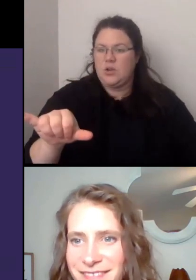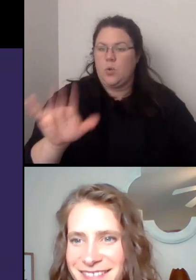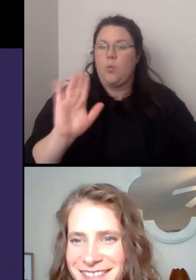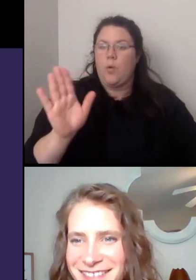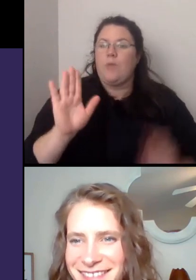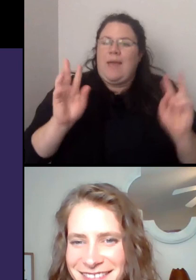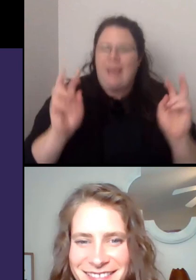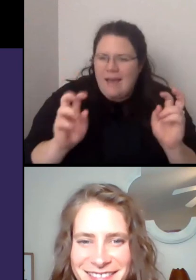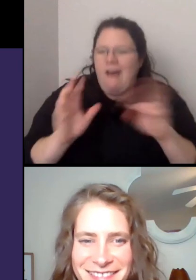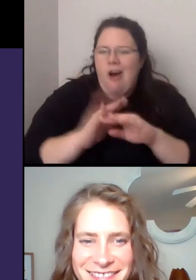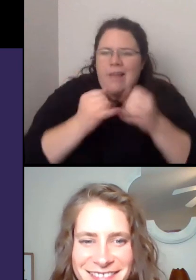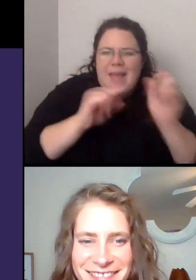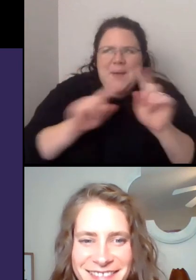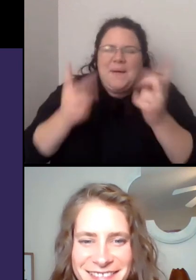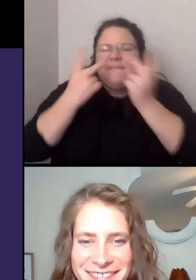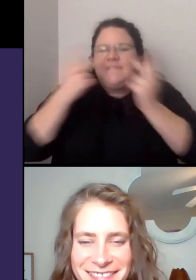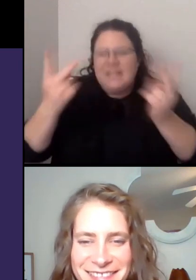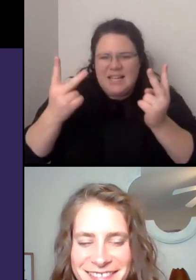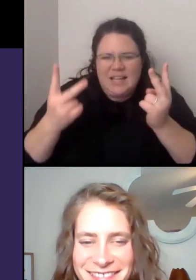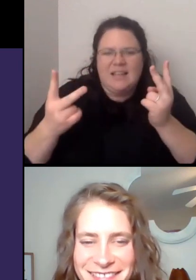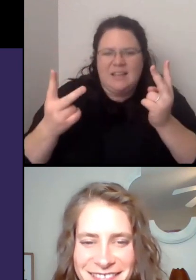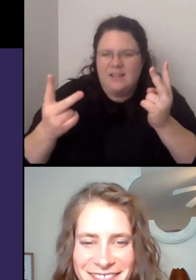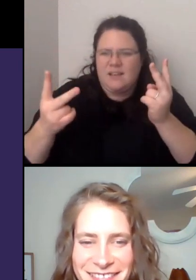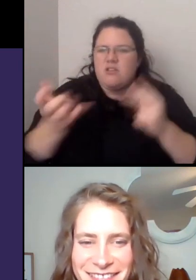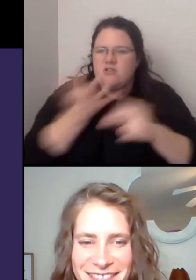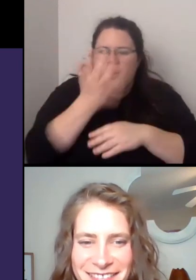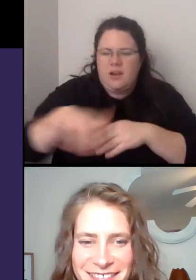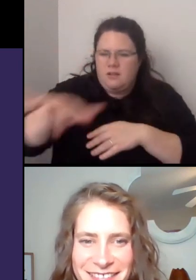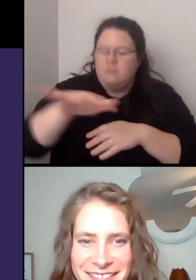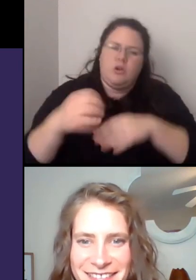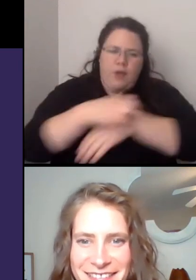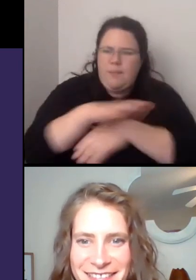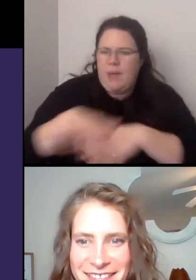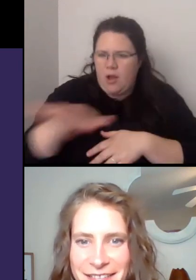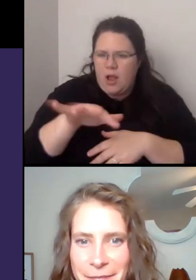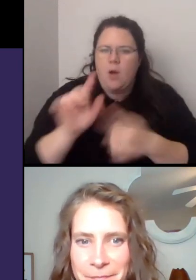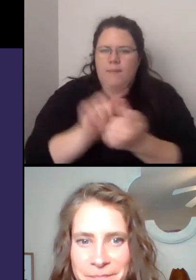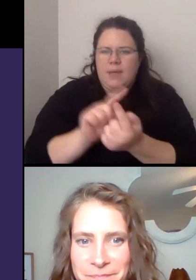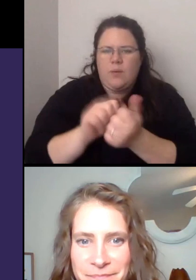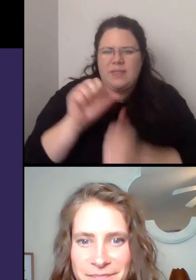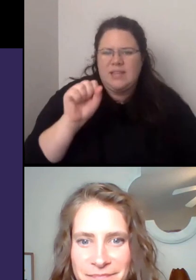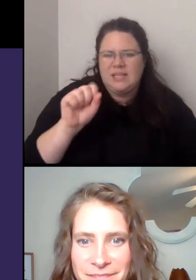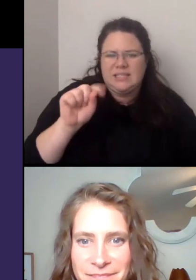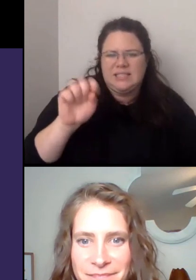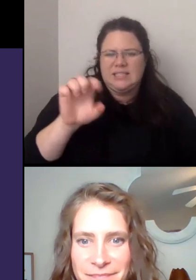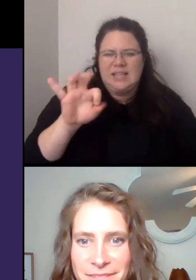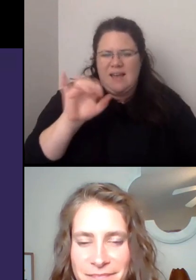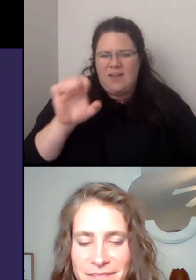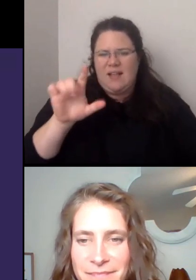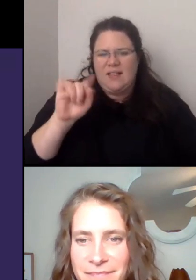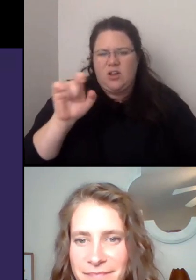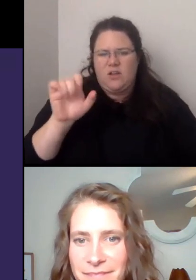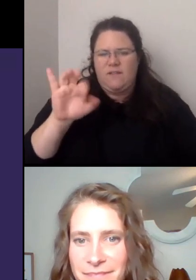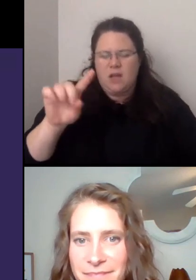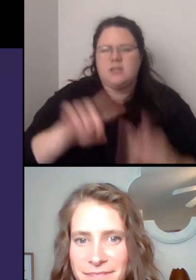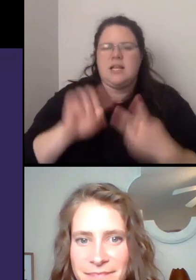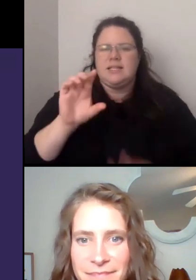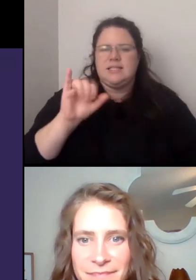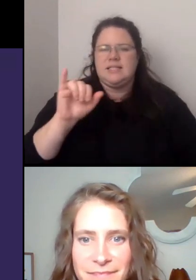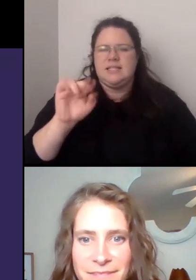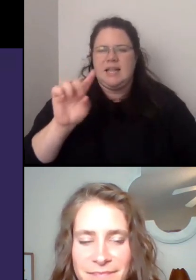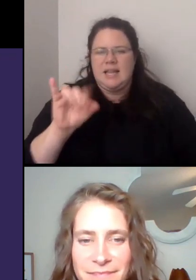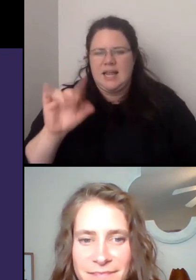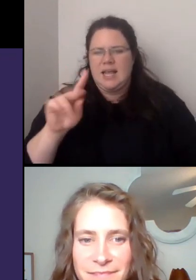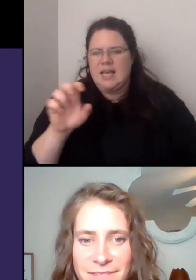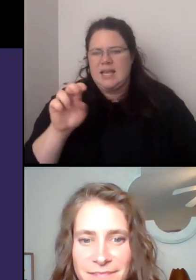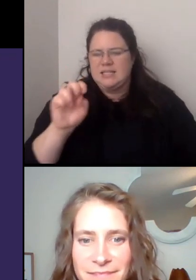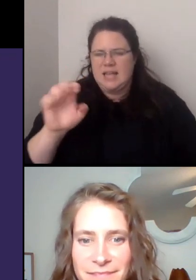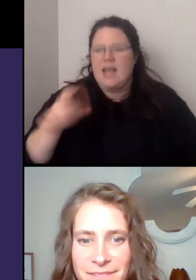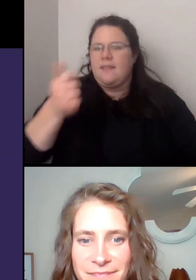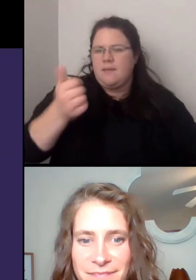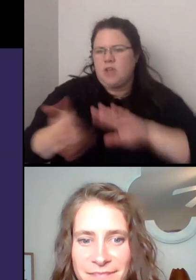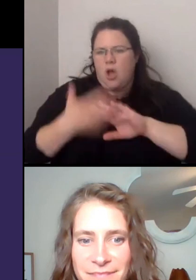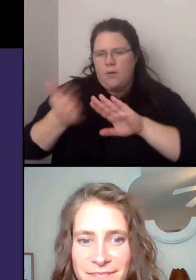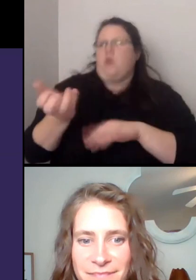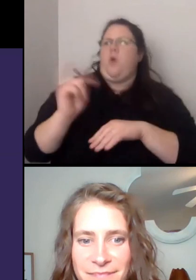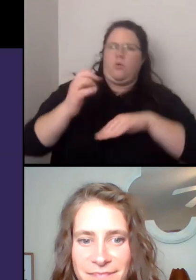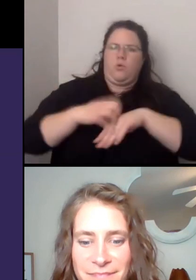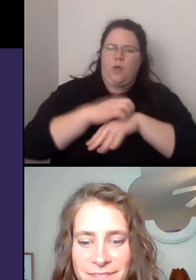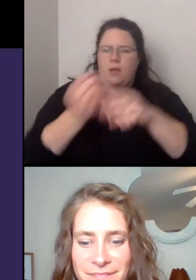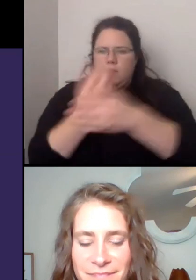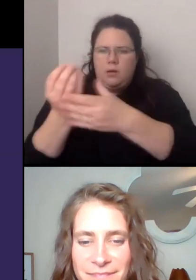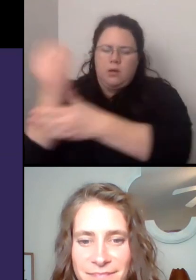We're going to be going to Edge Cliff in Potosi, Missouri to Meet with Steffie and Cyndy--who are running their own vineyard and winery, and they grow French-American hybrids,